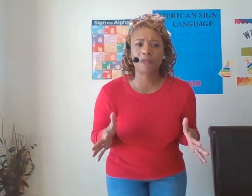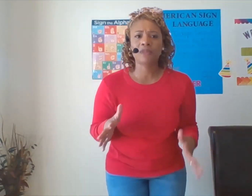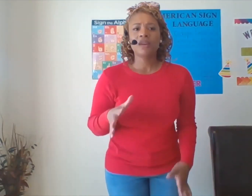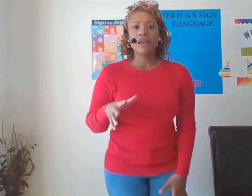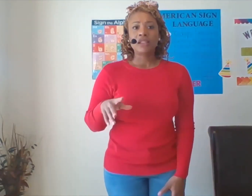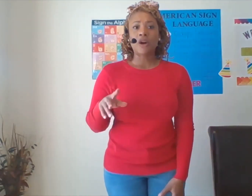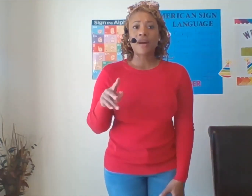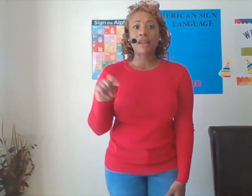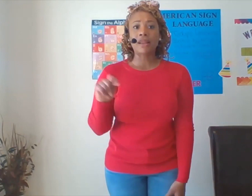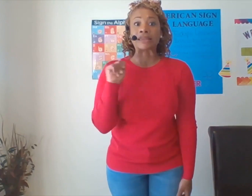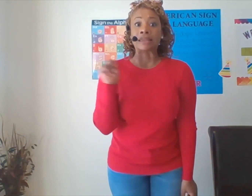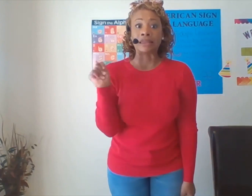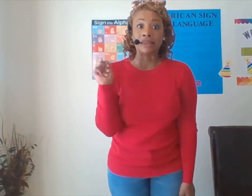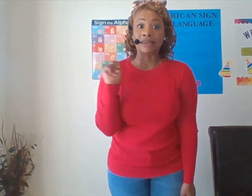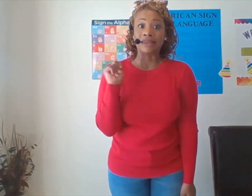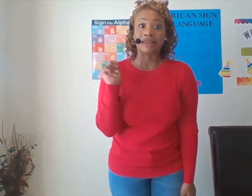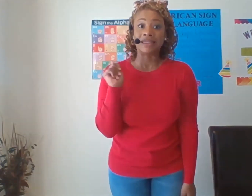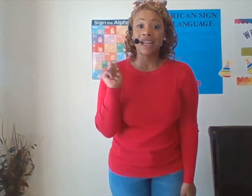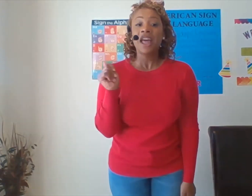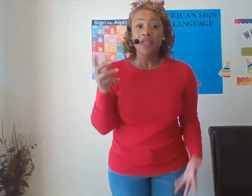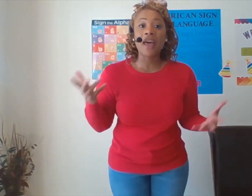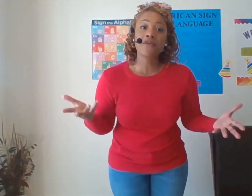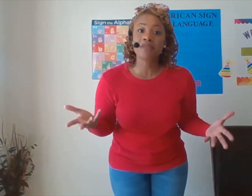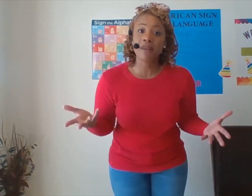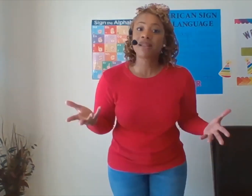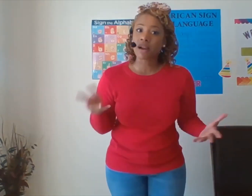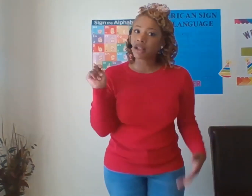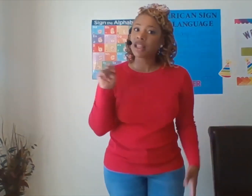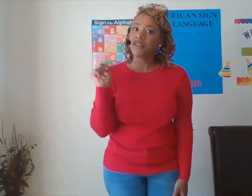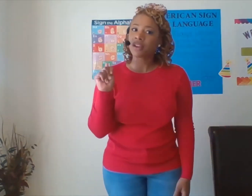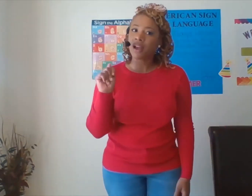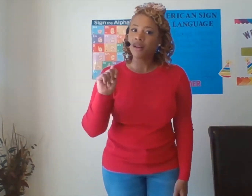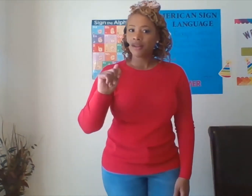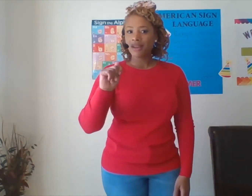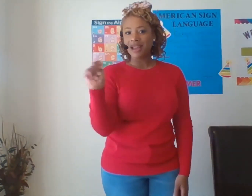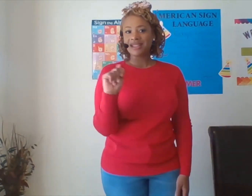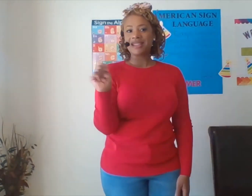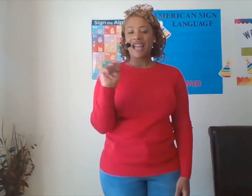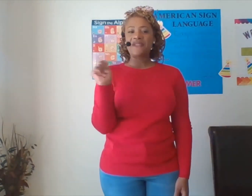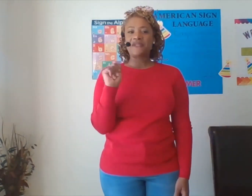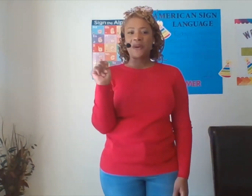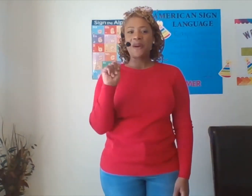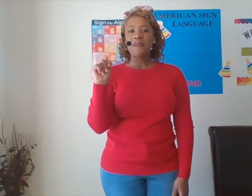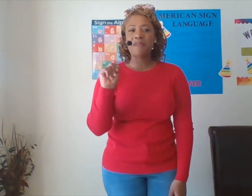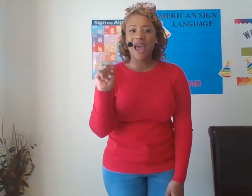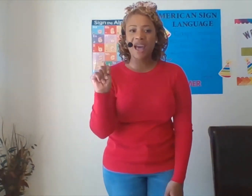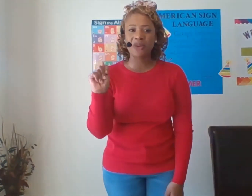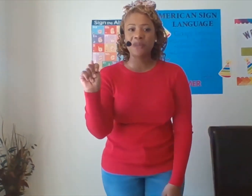so if I'm like that that means I really have to go that's the sign for bathroom